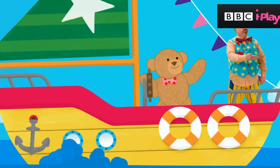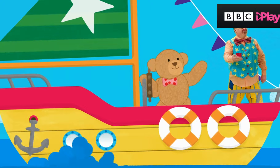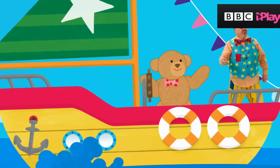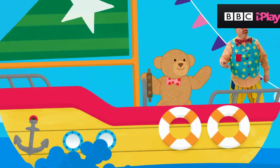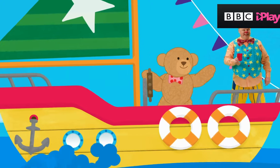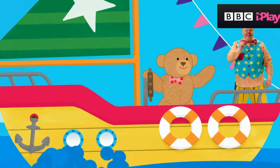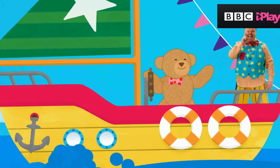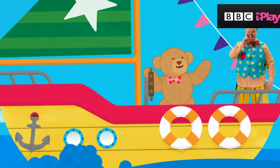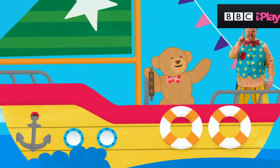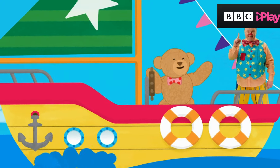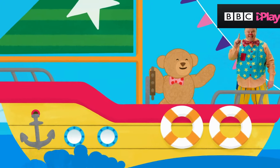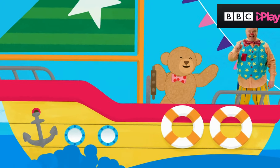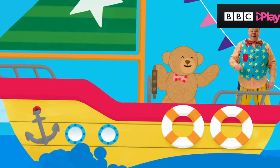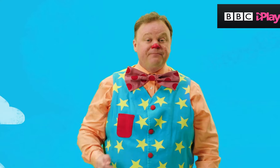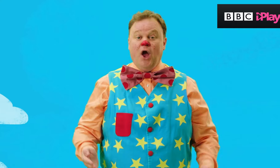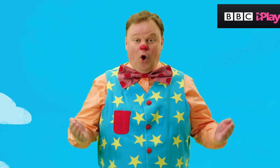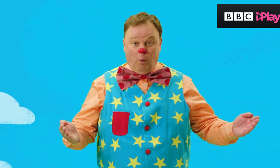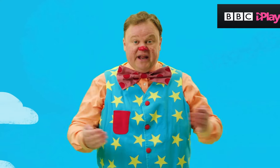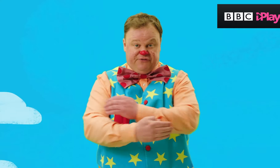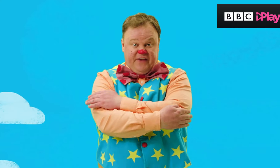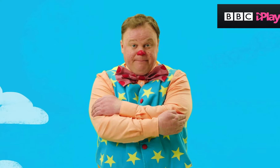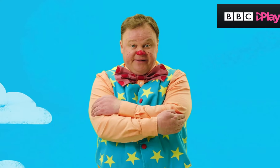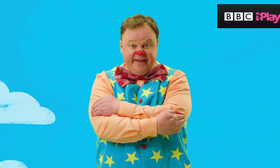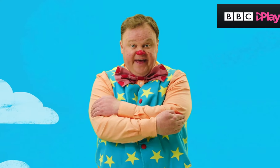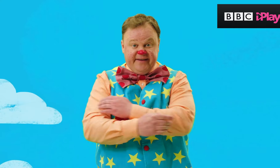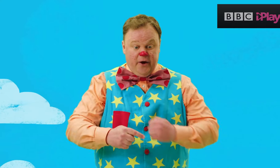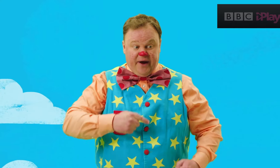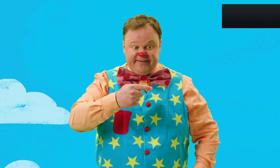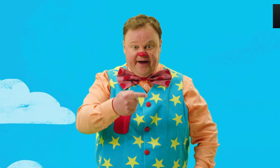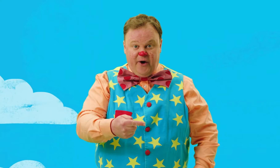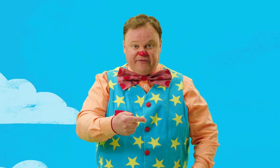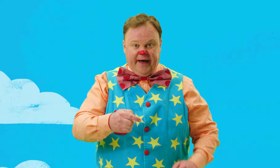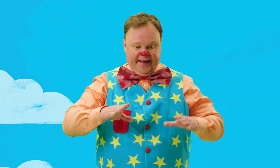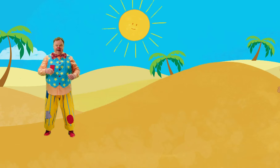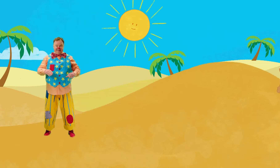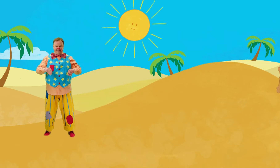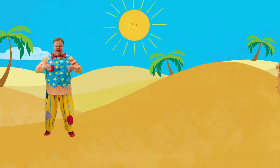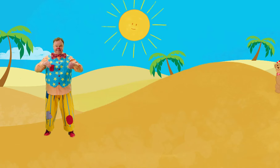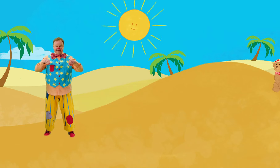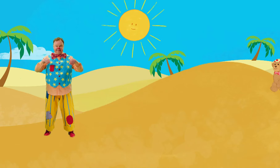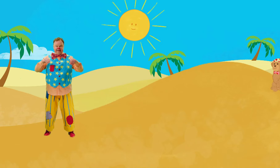was all that he could see what if Tumble Ted went over a desert